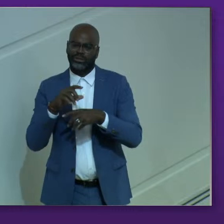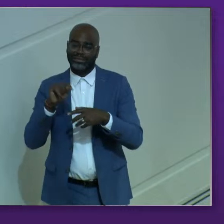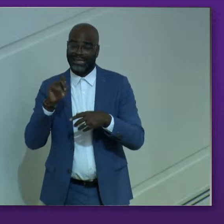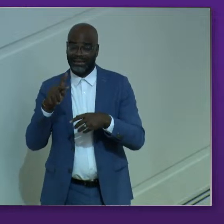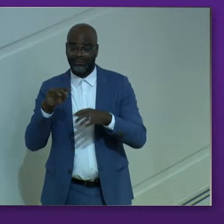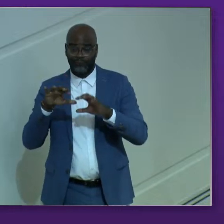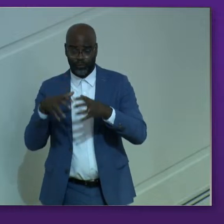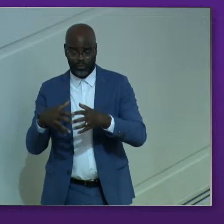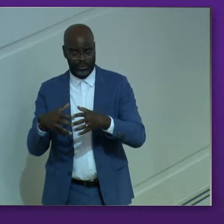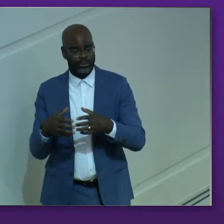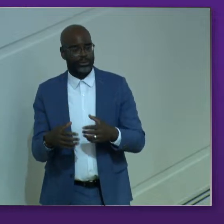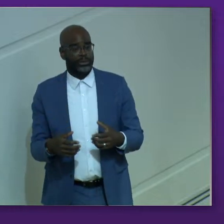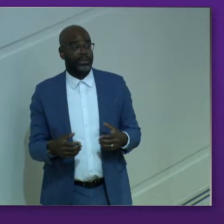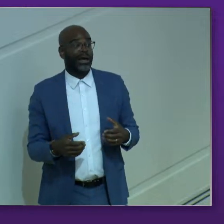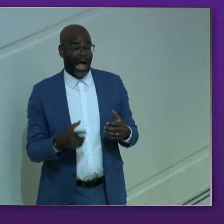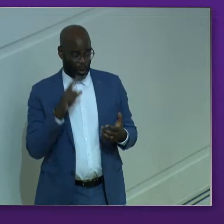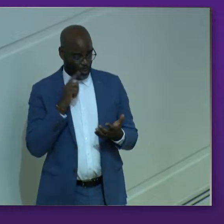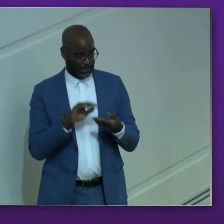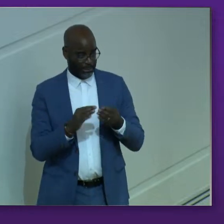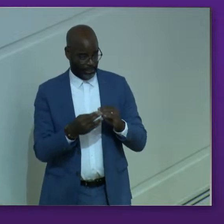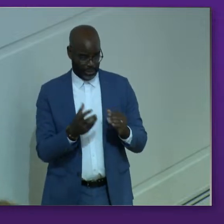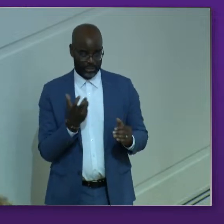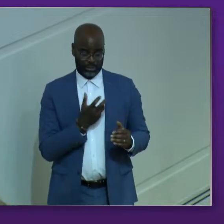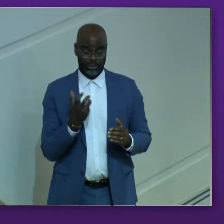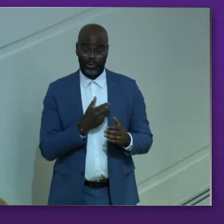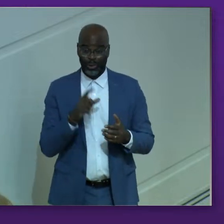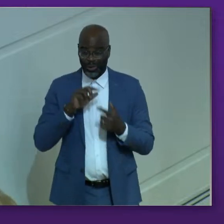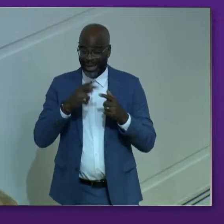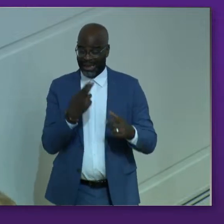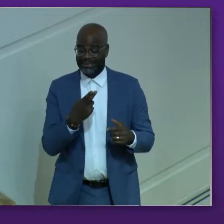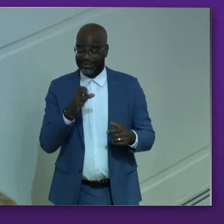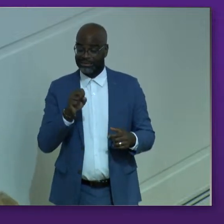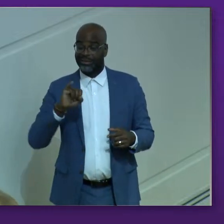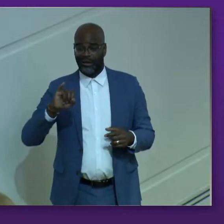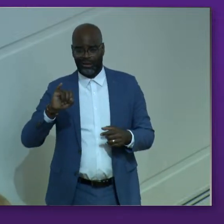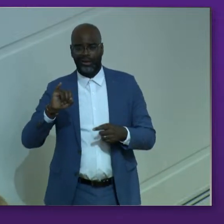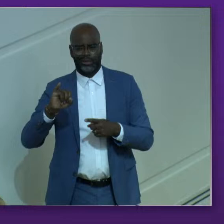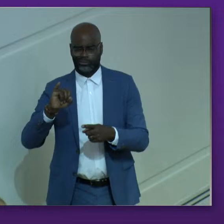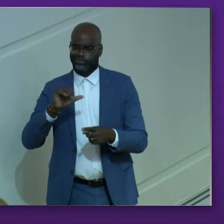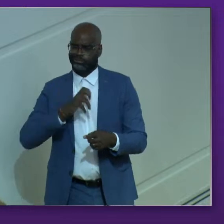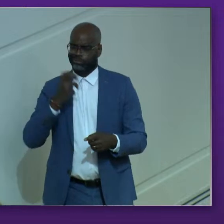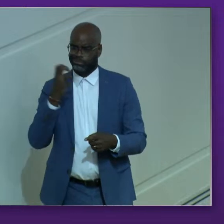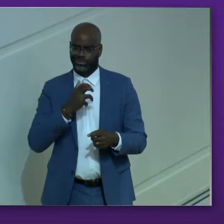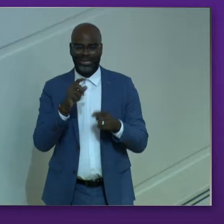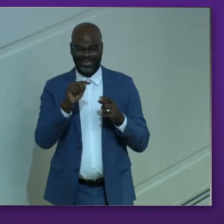RESORT WHEN HE WAS GETTING READY YOU WILL SEE LATER THAT TELLS US ABOUT BELONGING ONLY